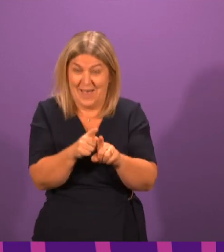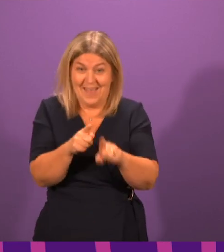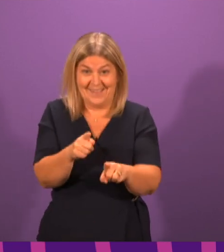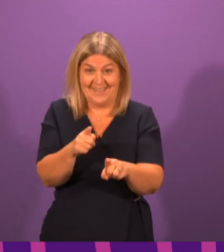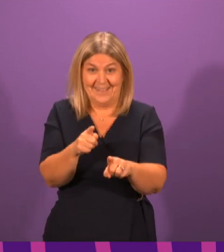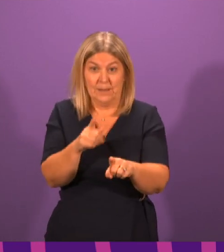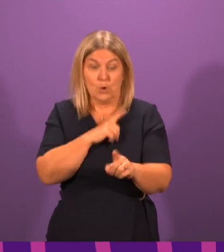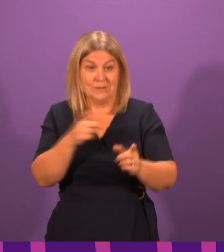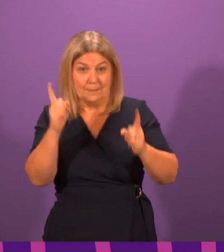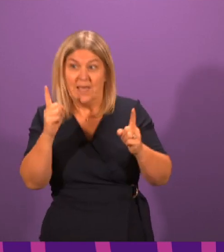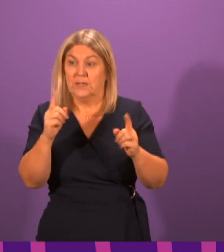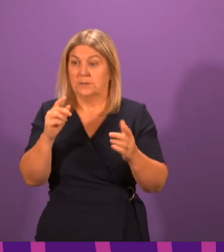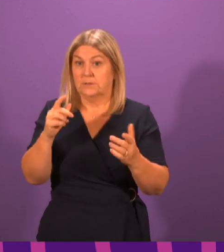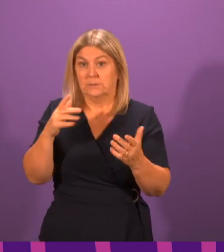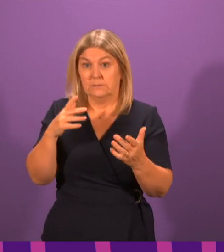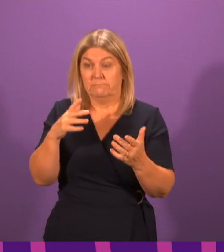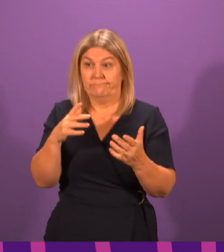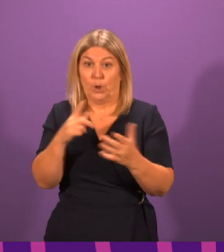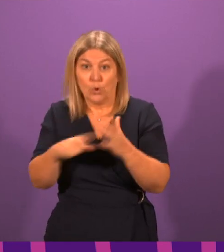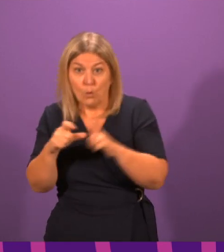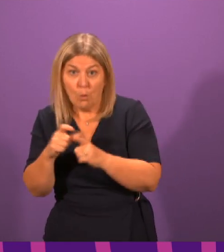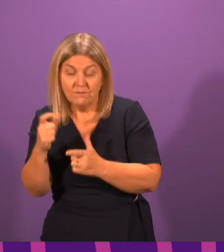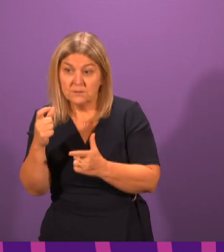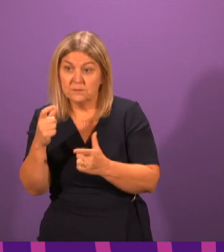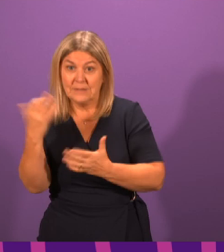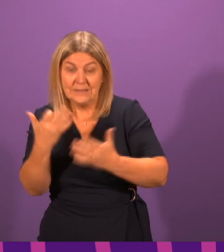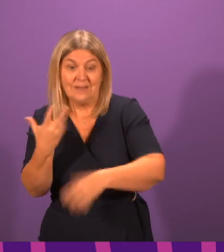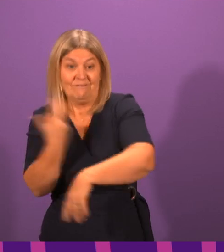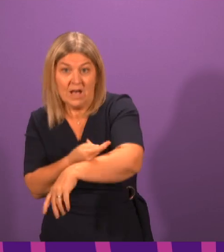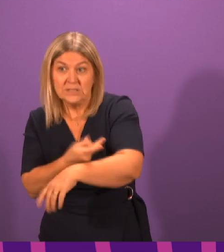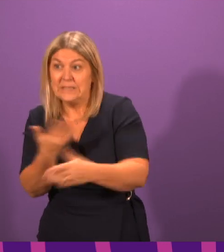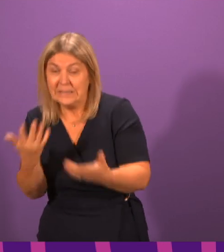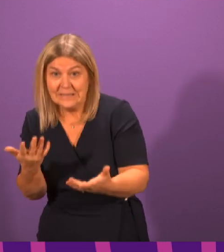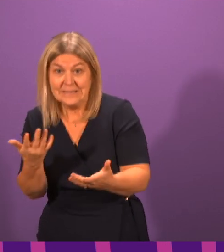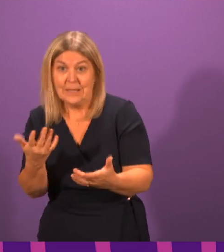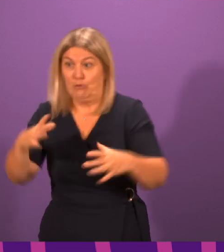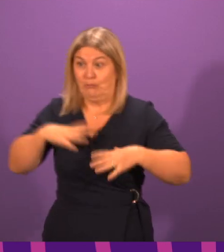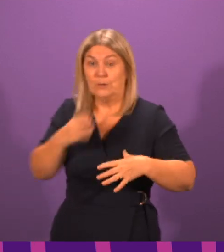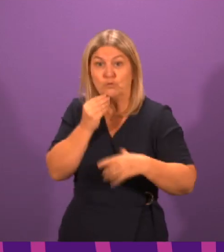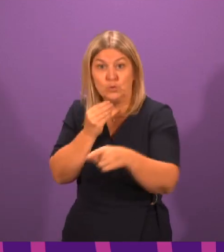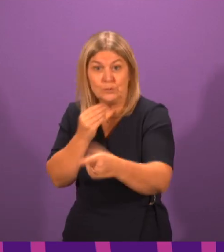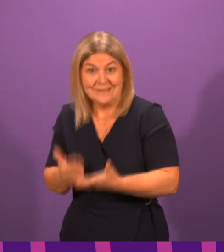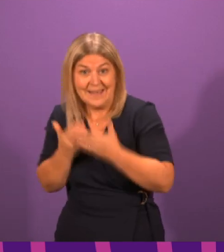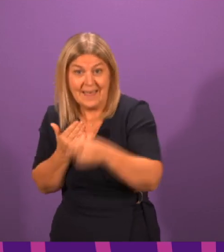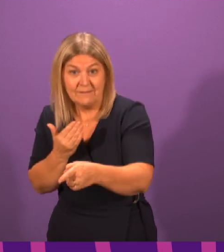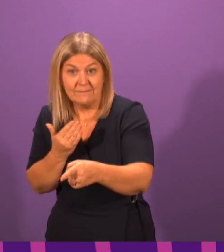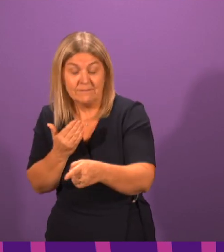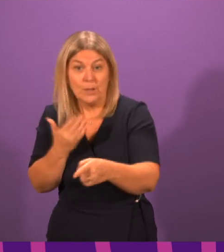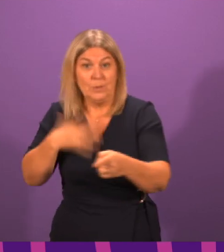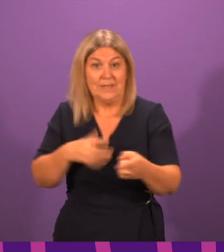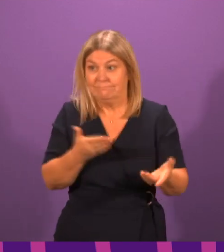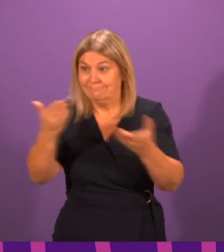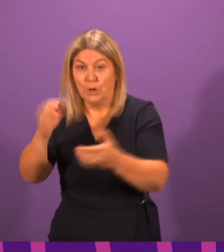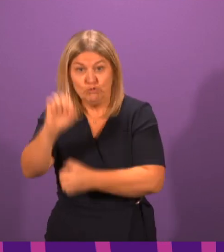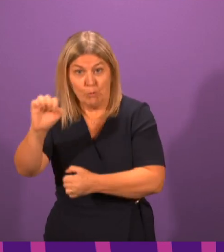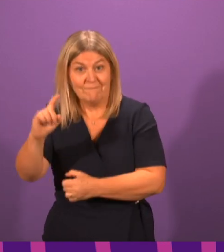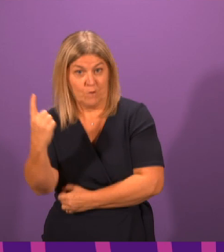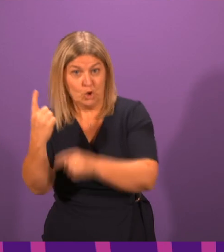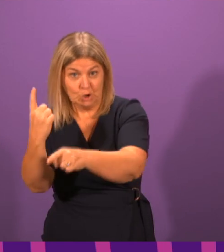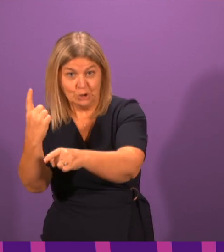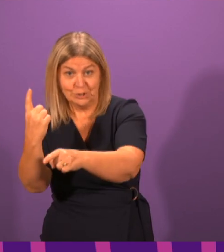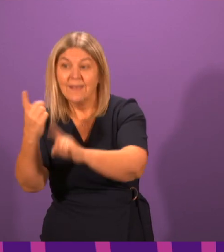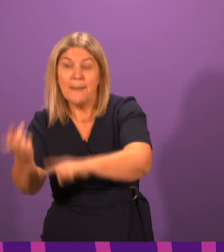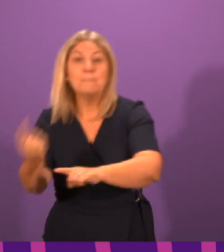If the vaccine requires to go to Europe and back before it is finished and ready for use, which